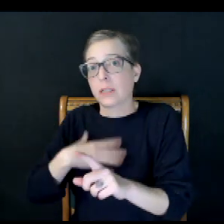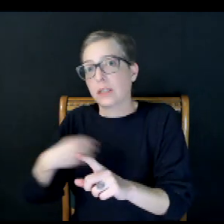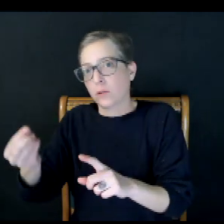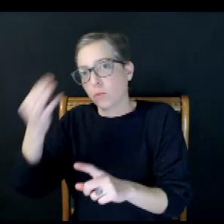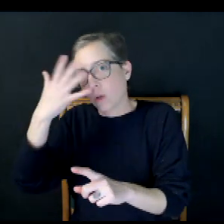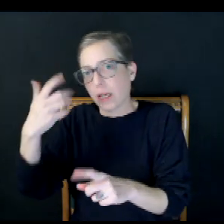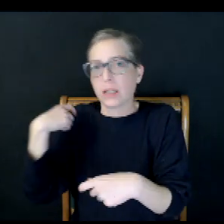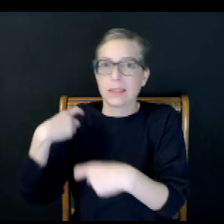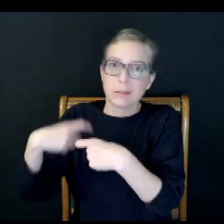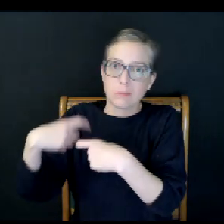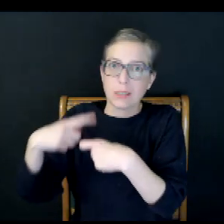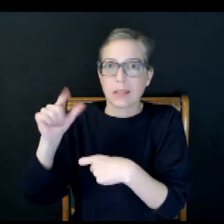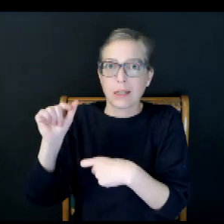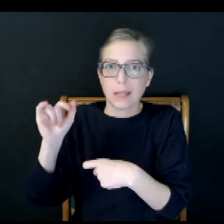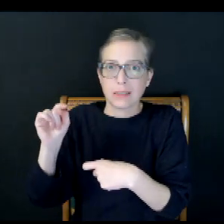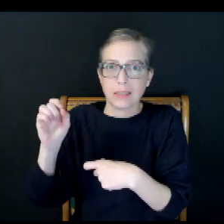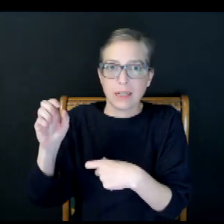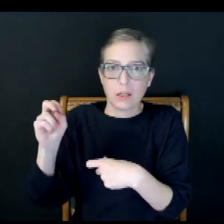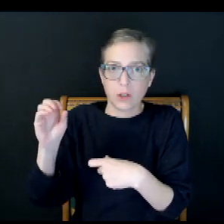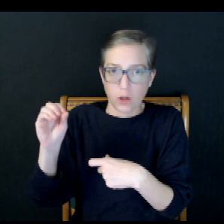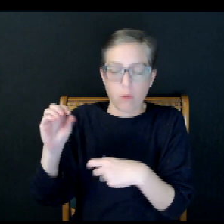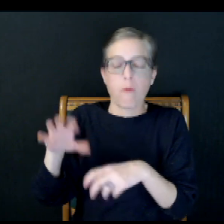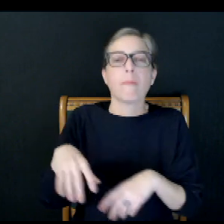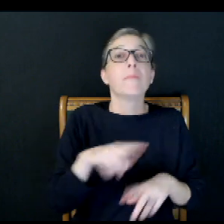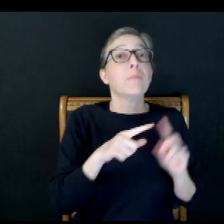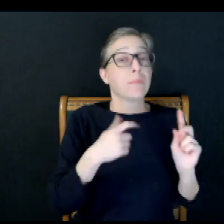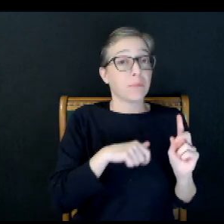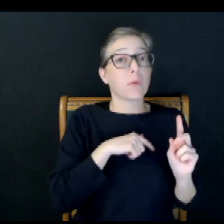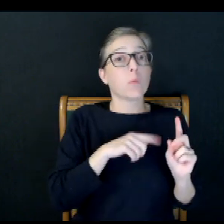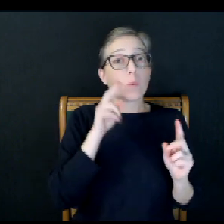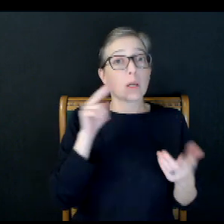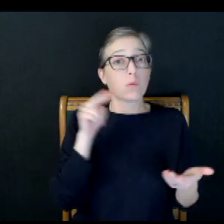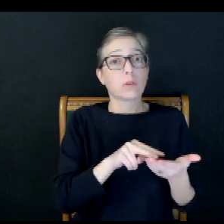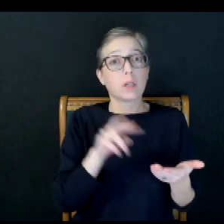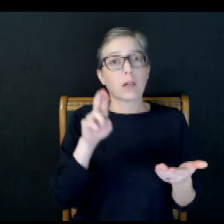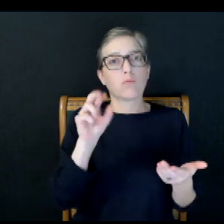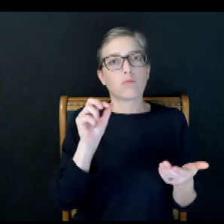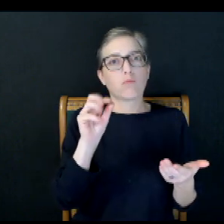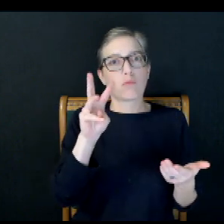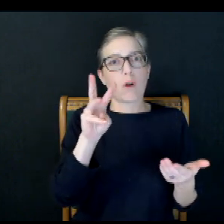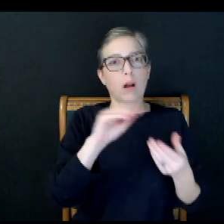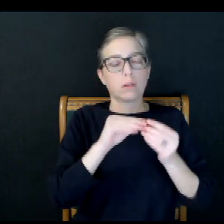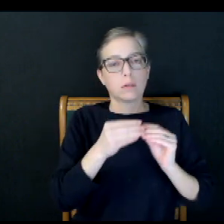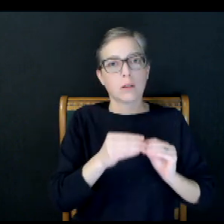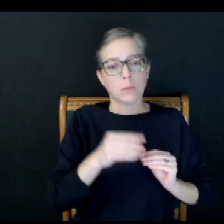However, we did look at raw counts of enrollment in HCBS for our smaller populations,